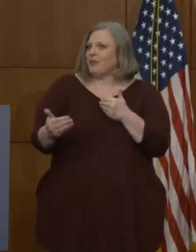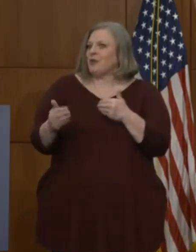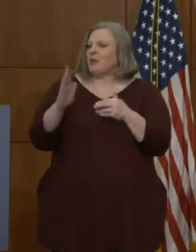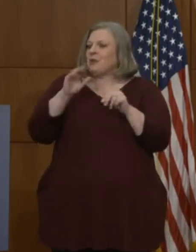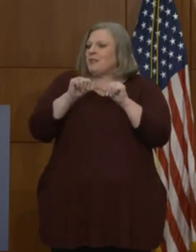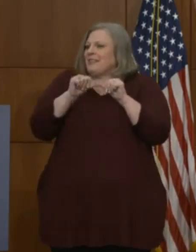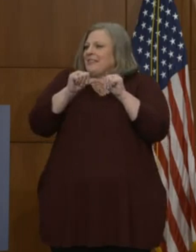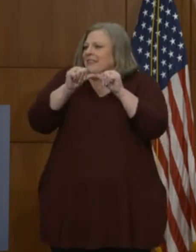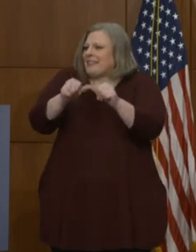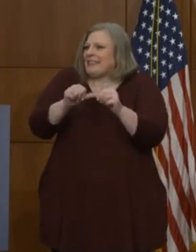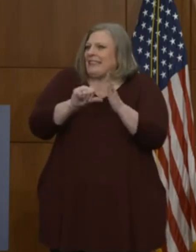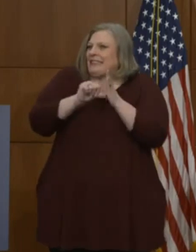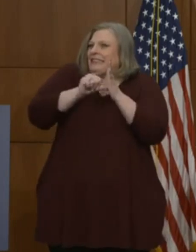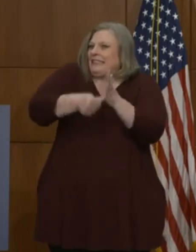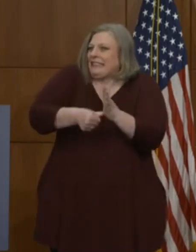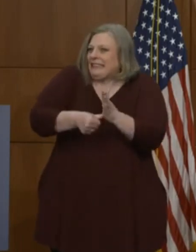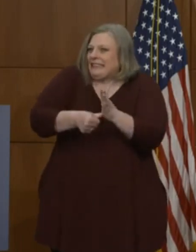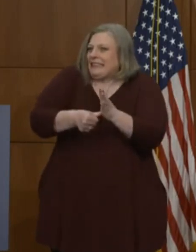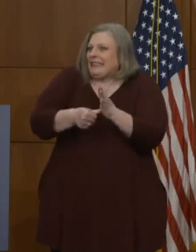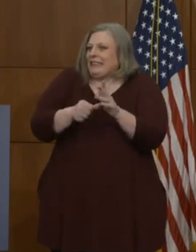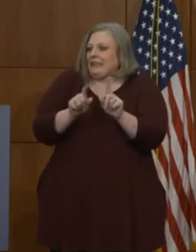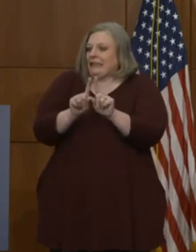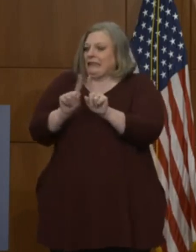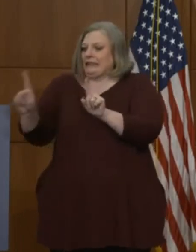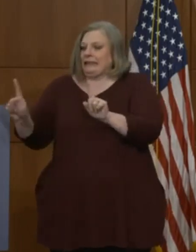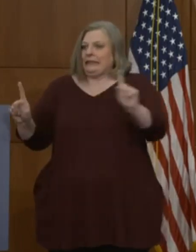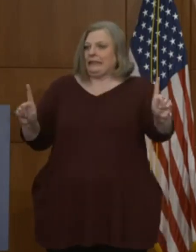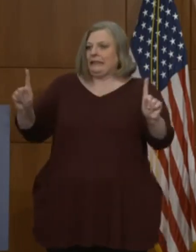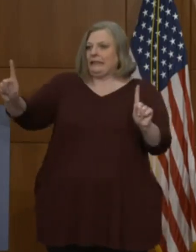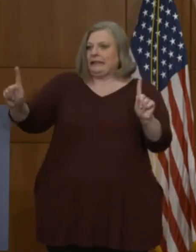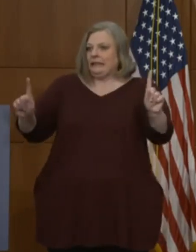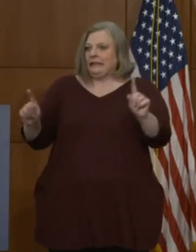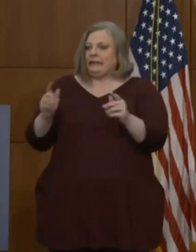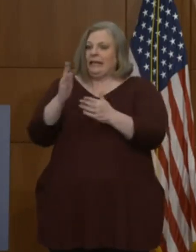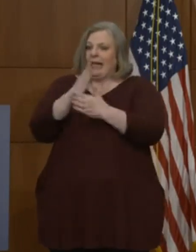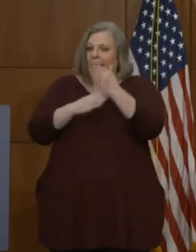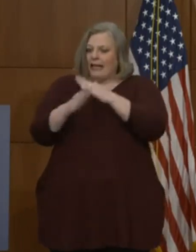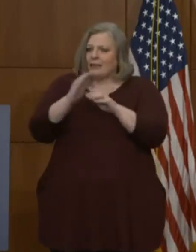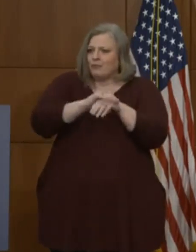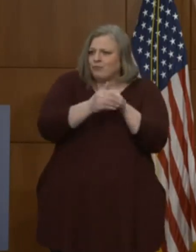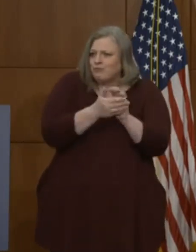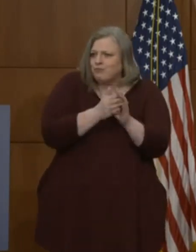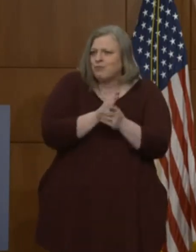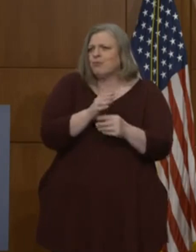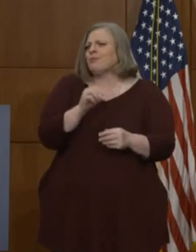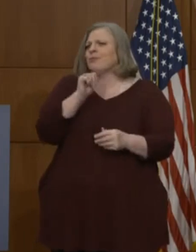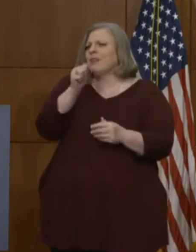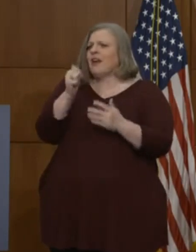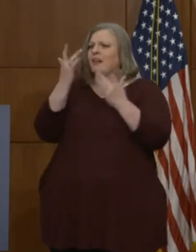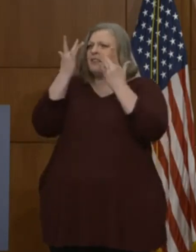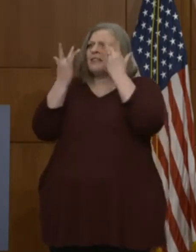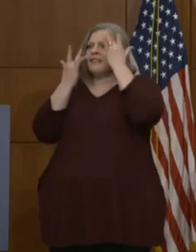WILL BE DIFFERENT AS WE MOVE FORWARD WE WILL CONTINUE I FORWARD WE WILL CONTINUE I THINK TO PUT A LOT OF EMPHASIS THINK TO PUT A LOT OF EMPHASIS ON OUR OUR SOCIAL DISTANCING ON OUR OUR SOCIAL DISTANCING OUR FREQUENT HAND WASHING OR-